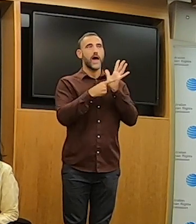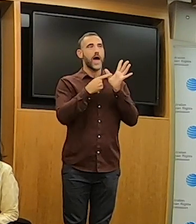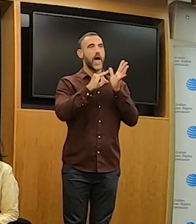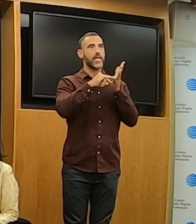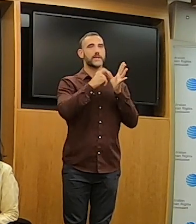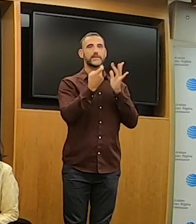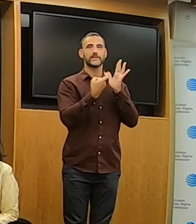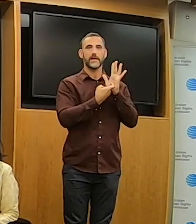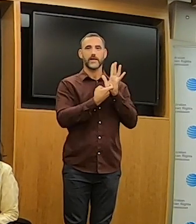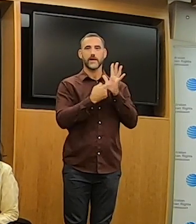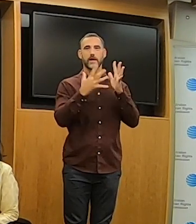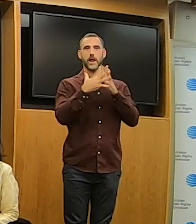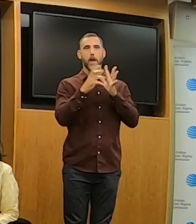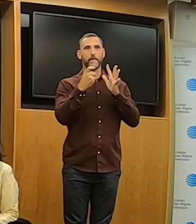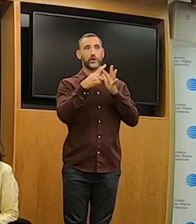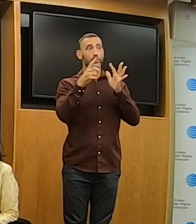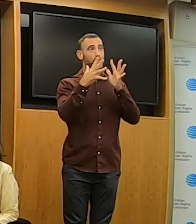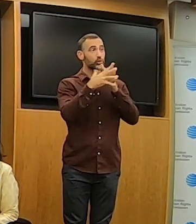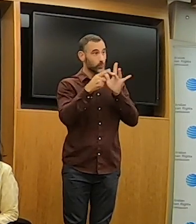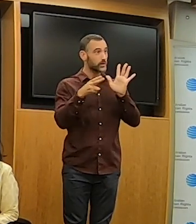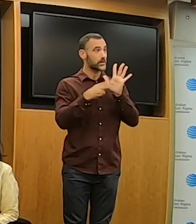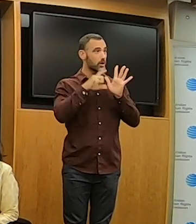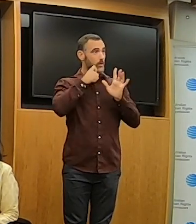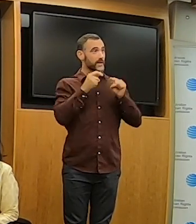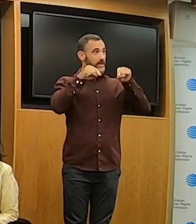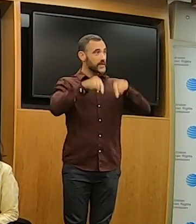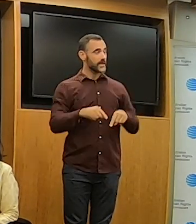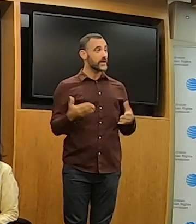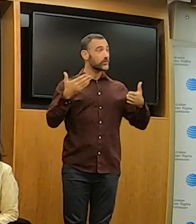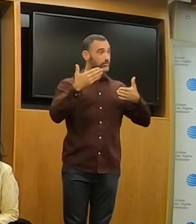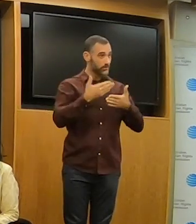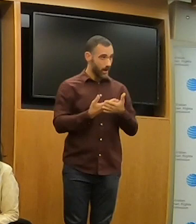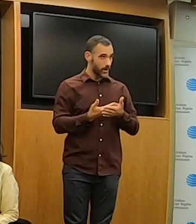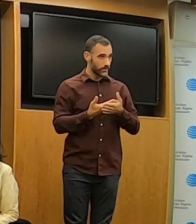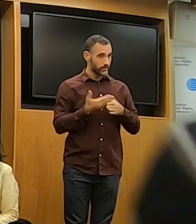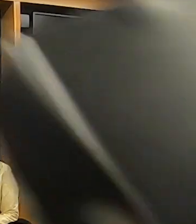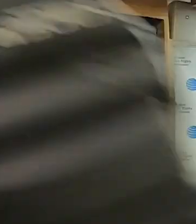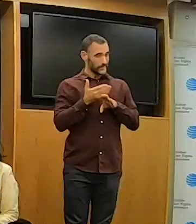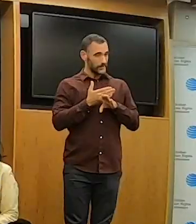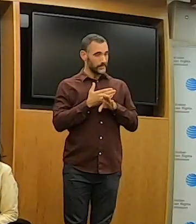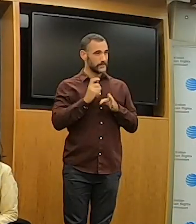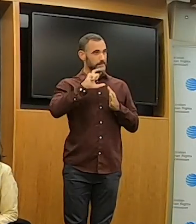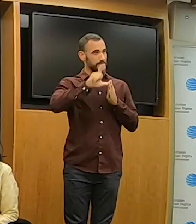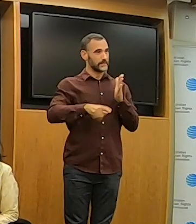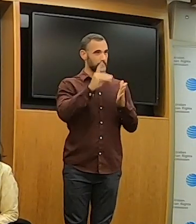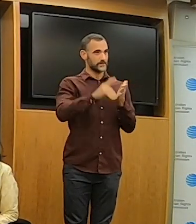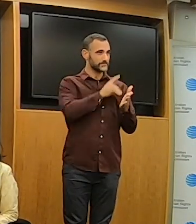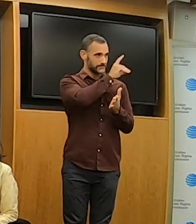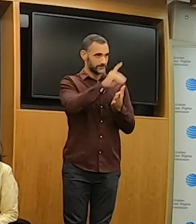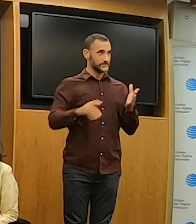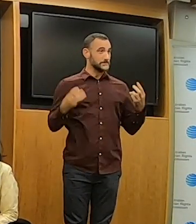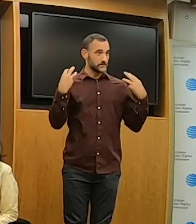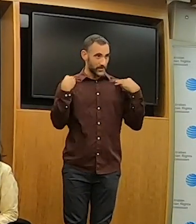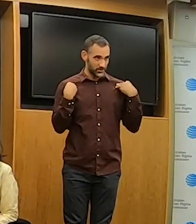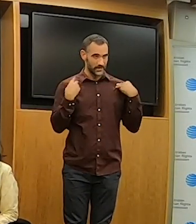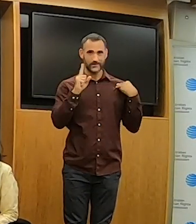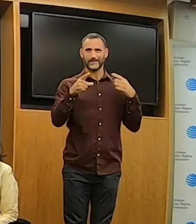And so, my hosting this event tonight might feel like an elaborate game of bait and switch.